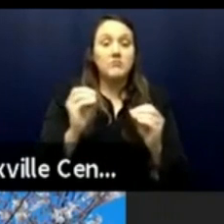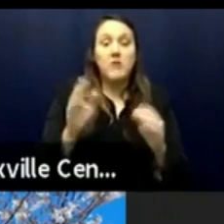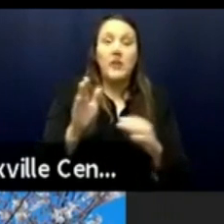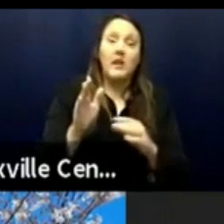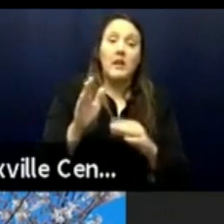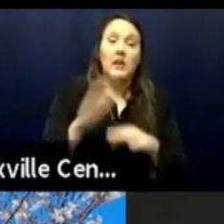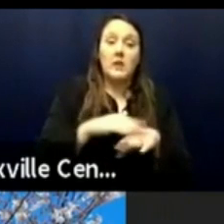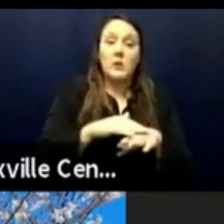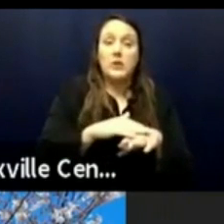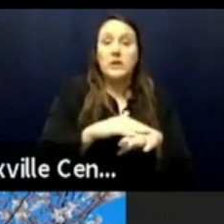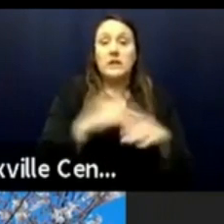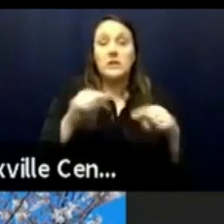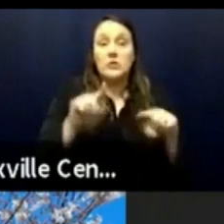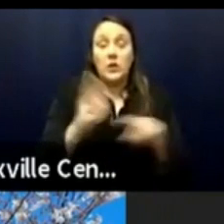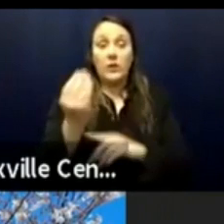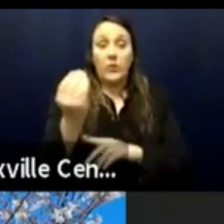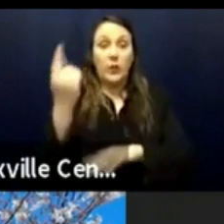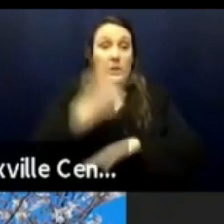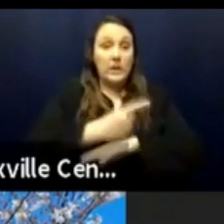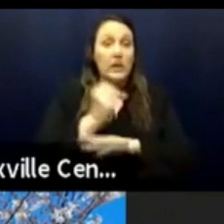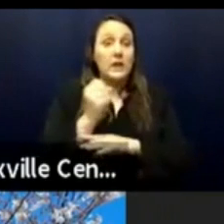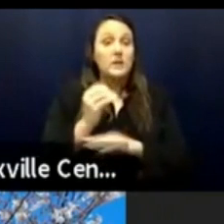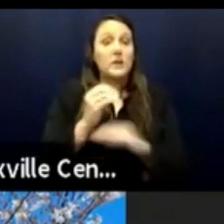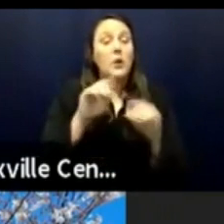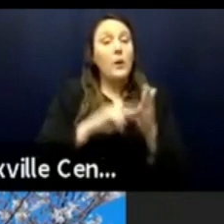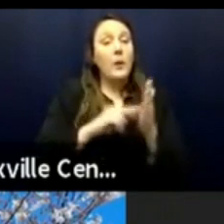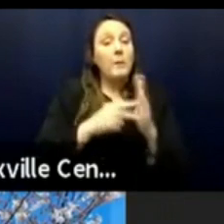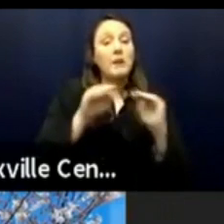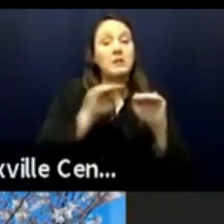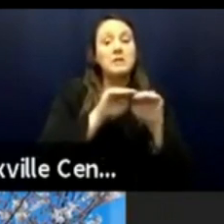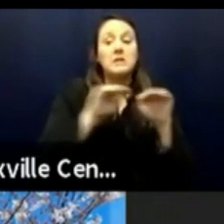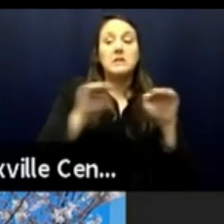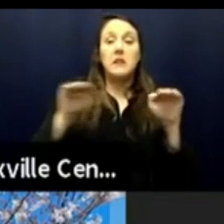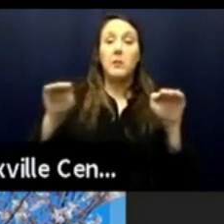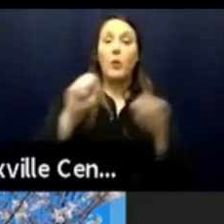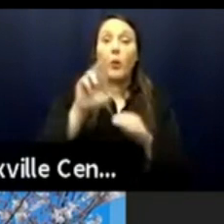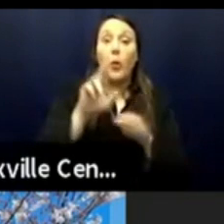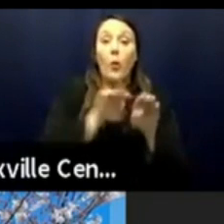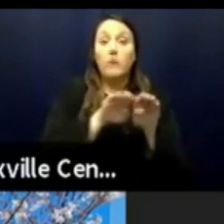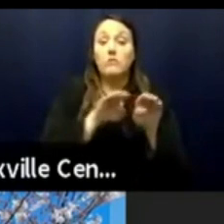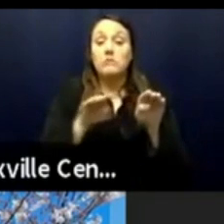THAT SHOWS PREVIOUS CASES, NEW CASES AND A RATE OF RETURN.